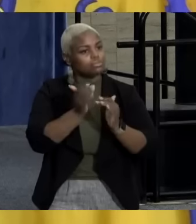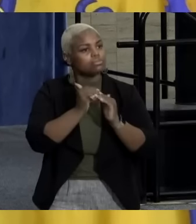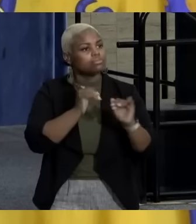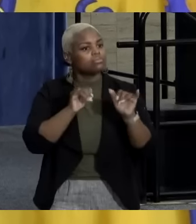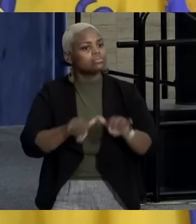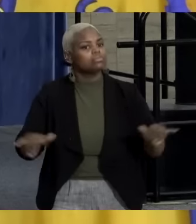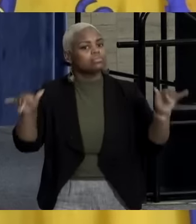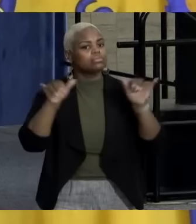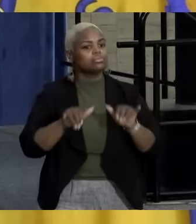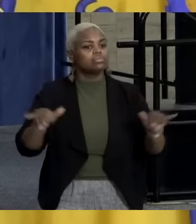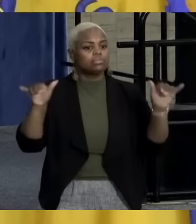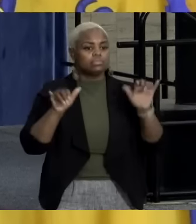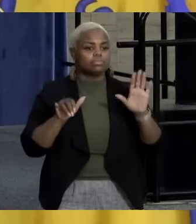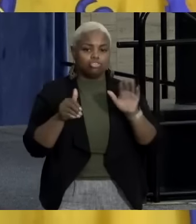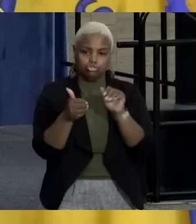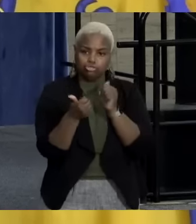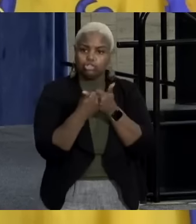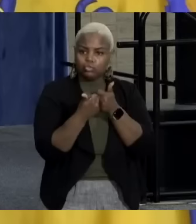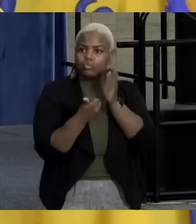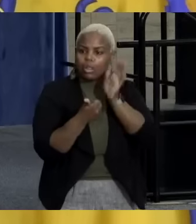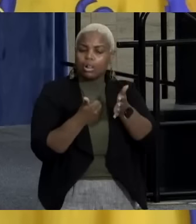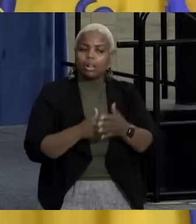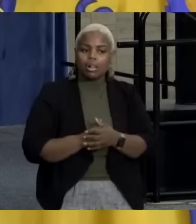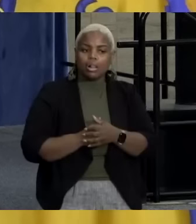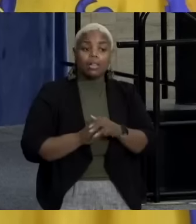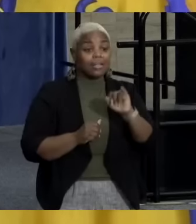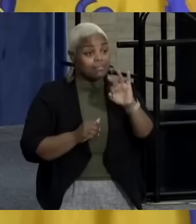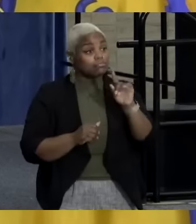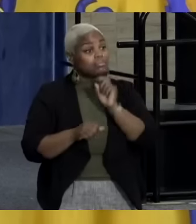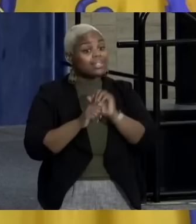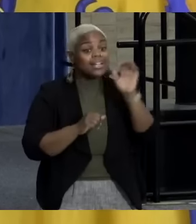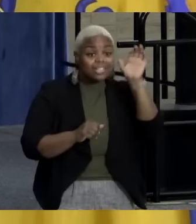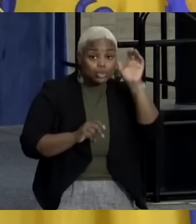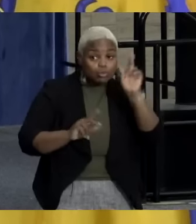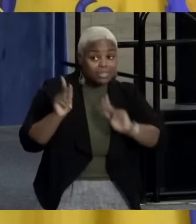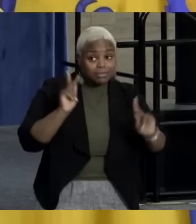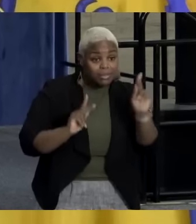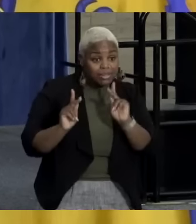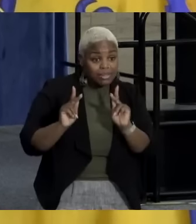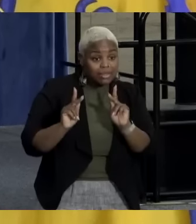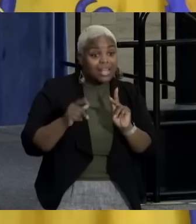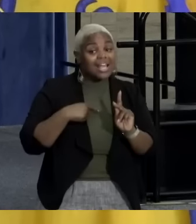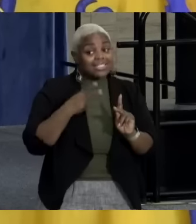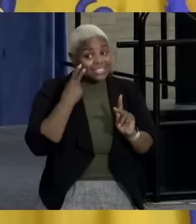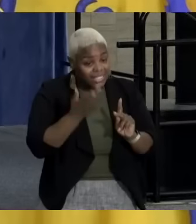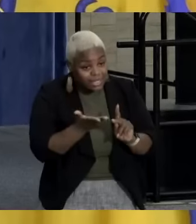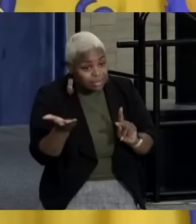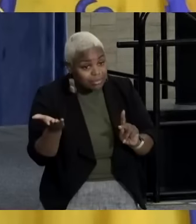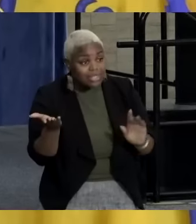If you listen to people, and I've seen this at the bedside, if you listen to the patients, you learn